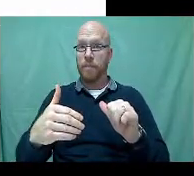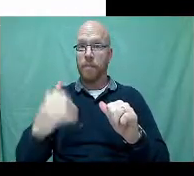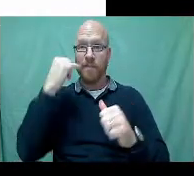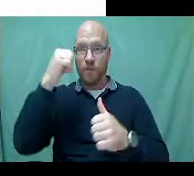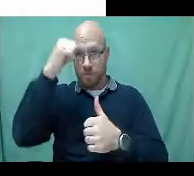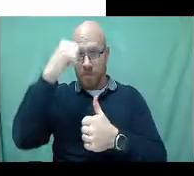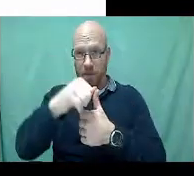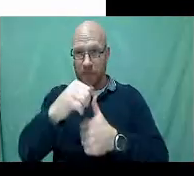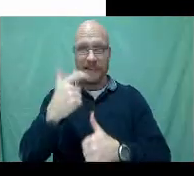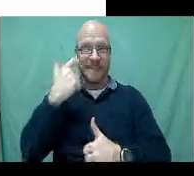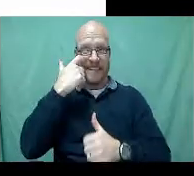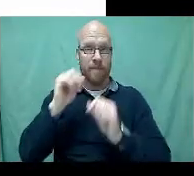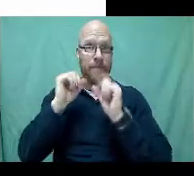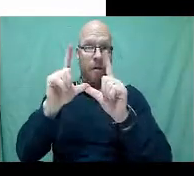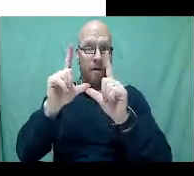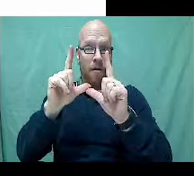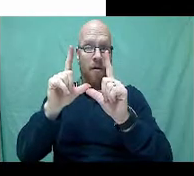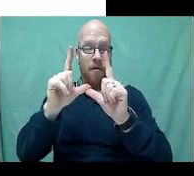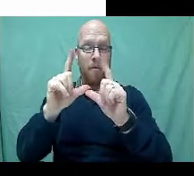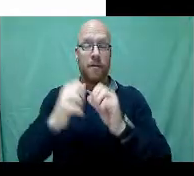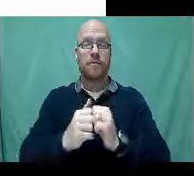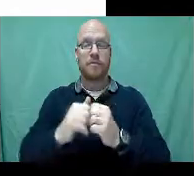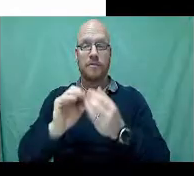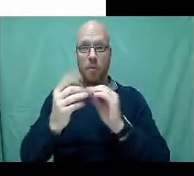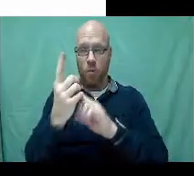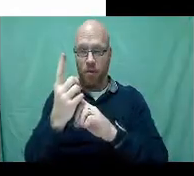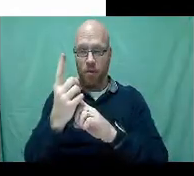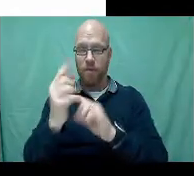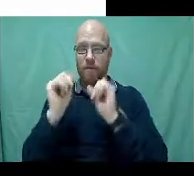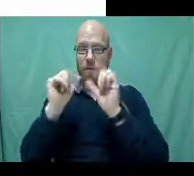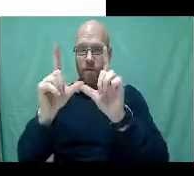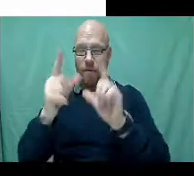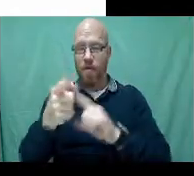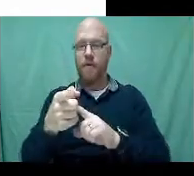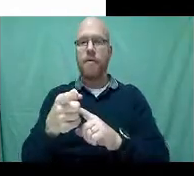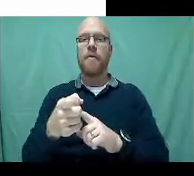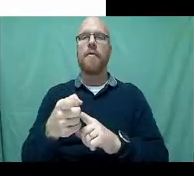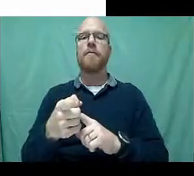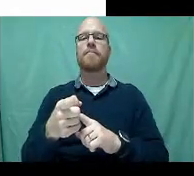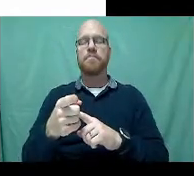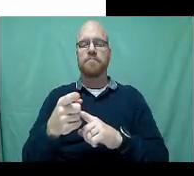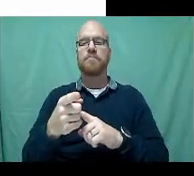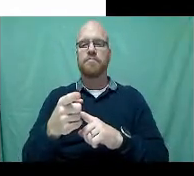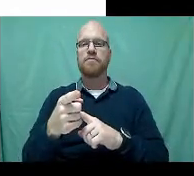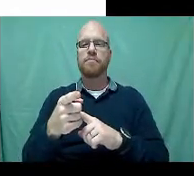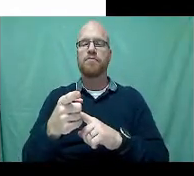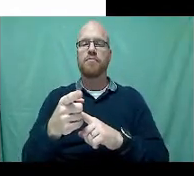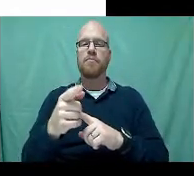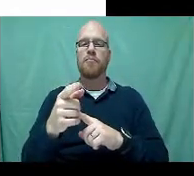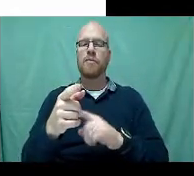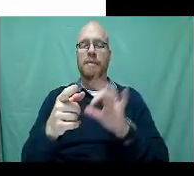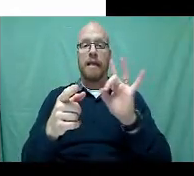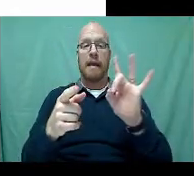and from the previous vlog, is to multiply the 8 and the 5.